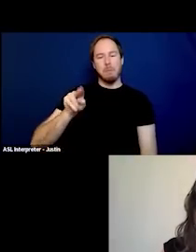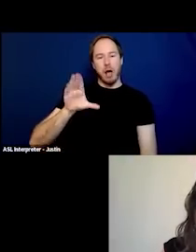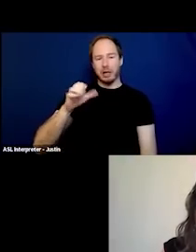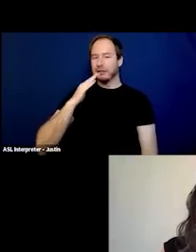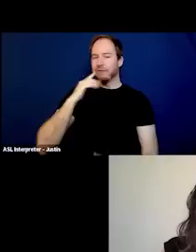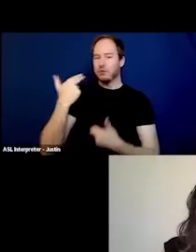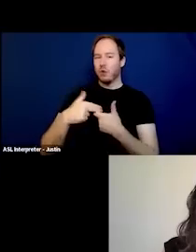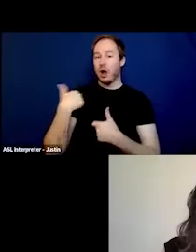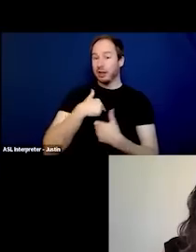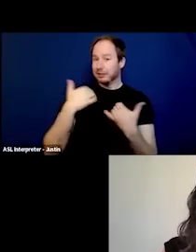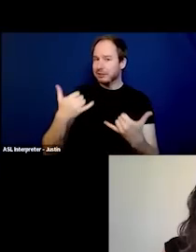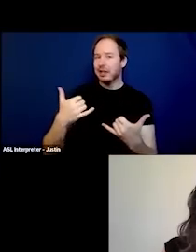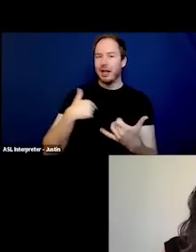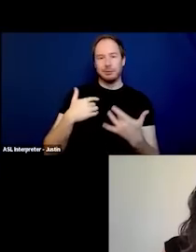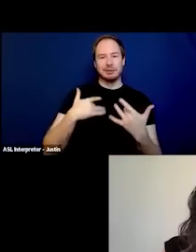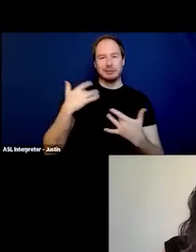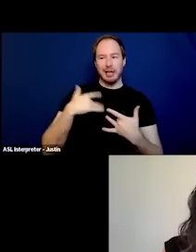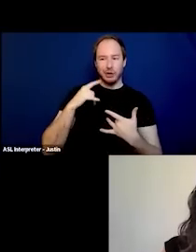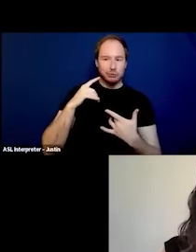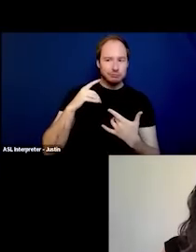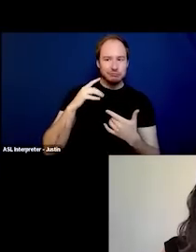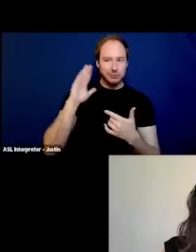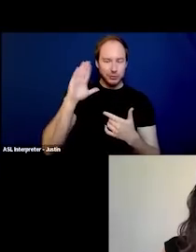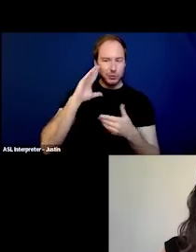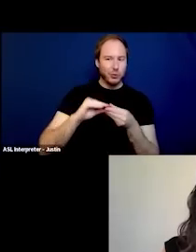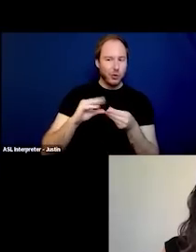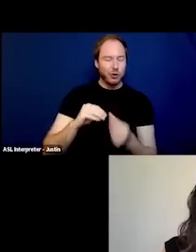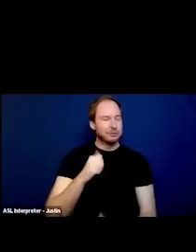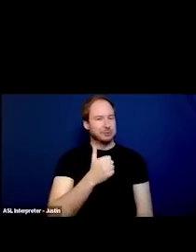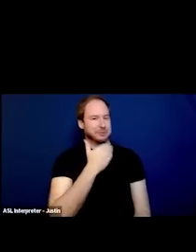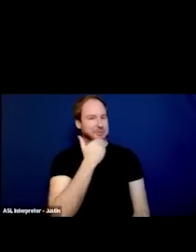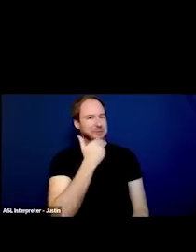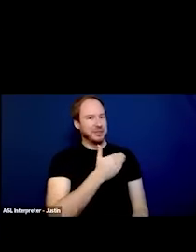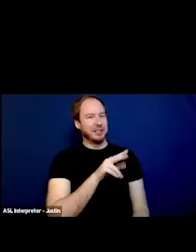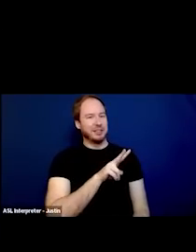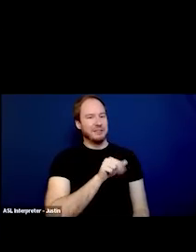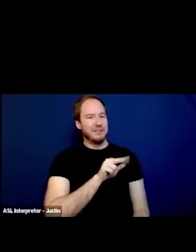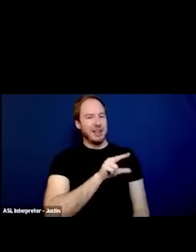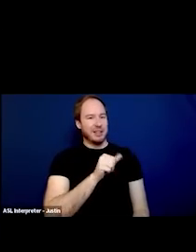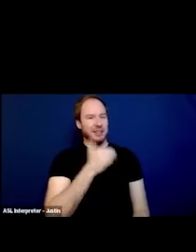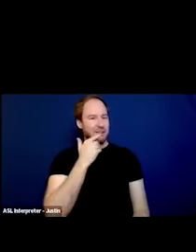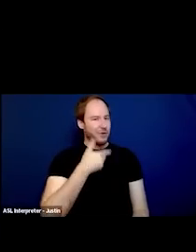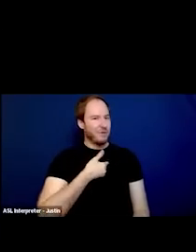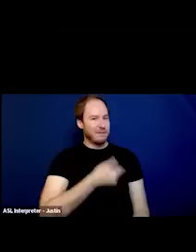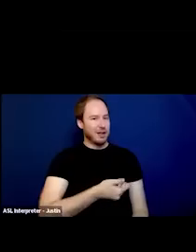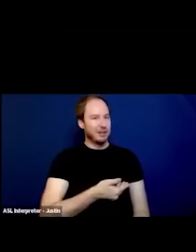I'm looking forward to learning and hearing more from you. Thank you so much, Vanessa, and thanks for having me here today. It's really amazing to see